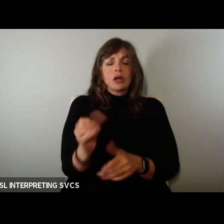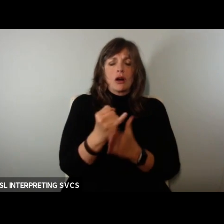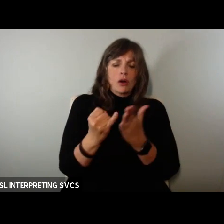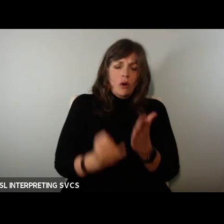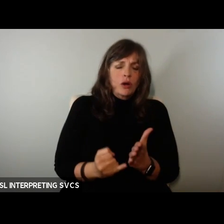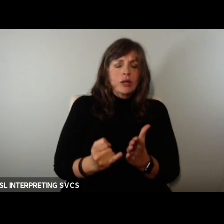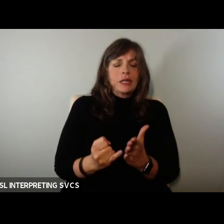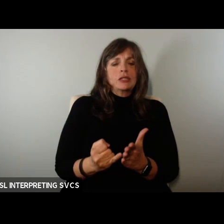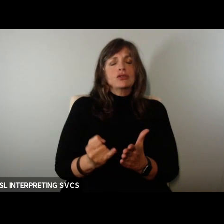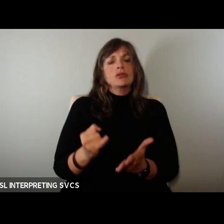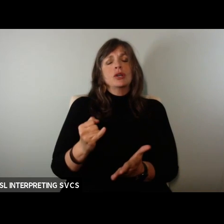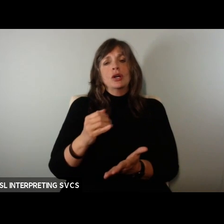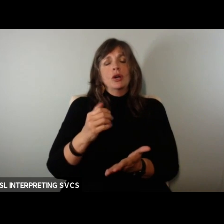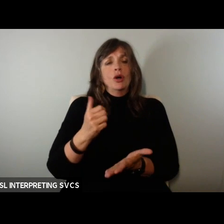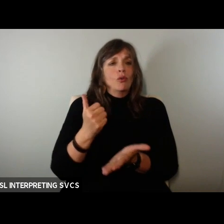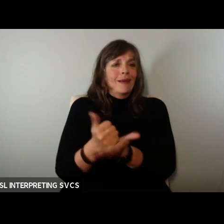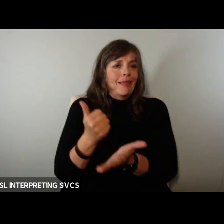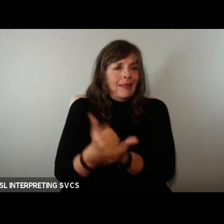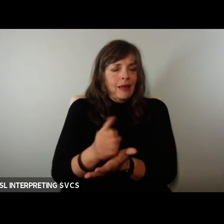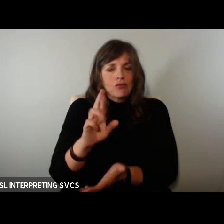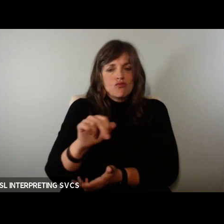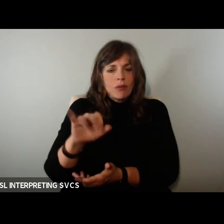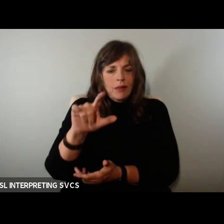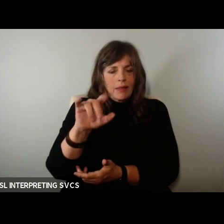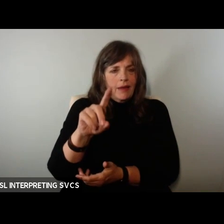and The Indie Theater Fund Rapid Relief Emergency Fund.